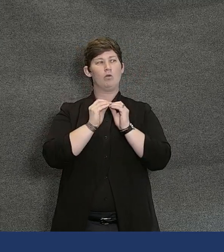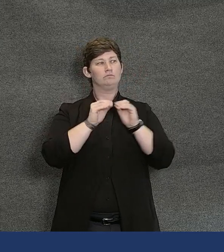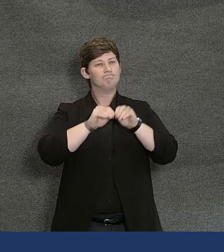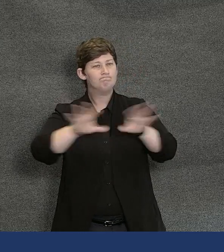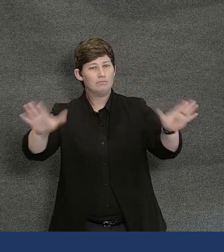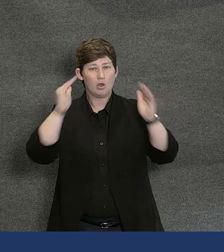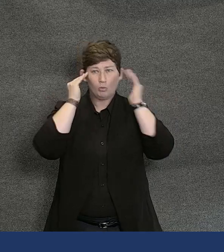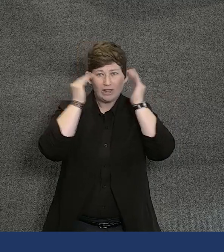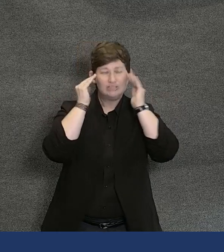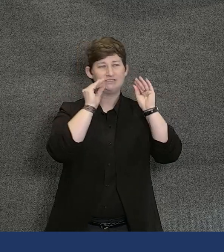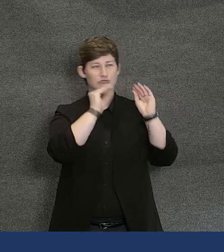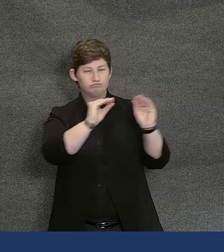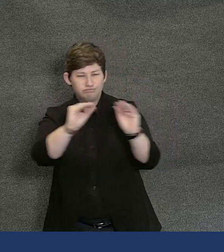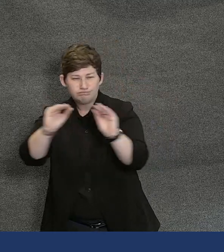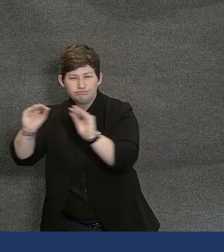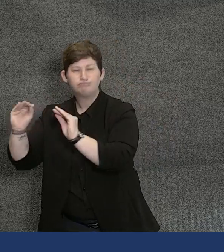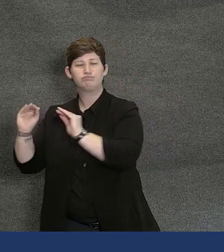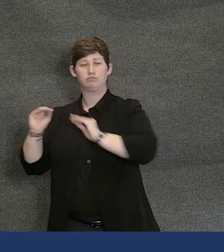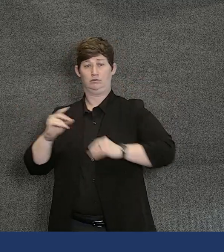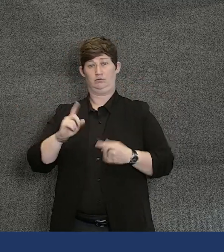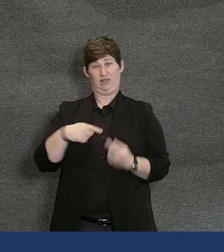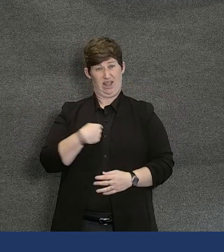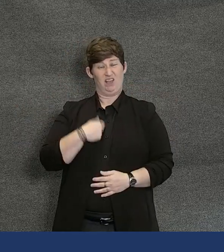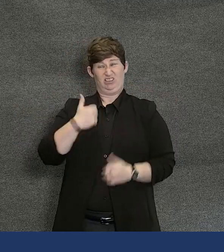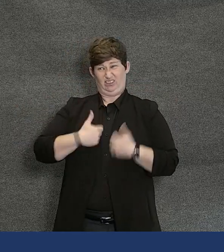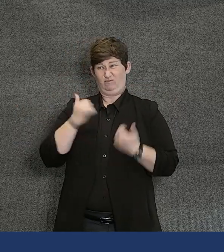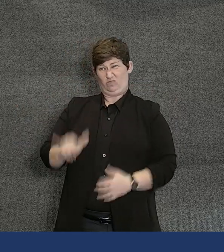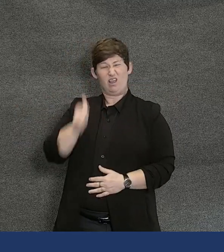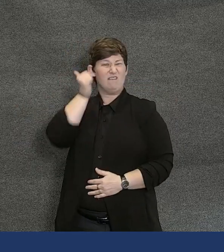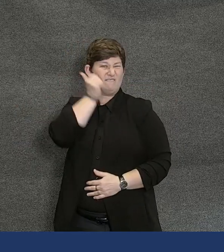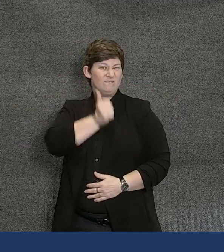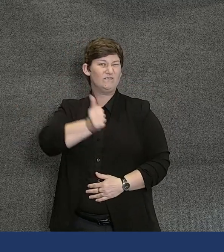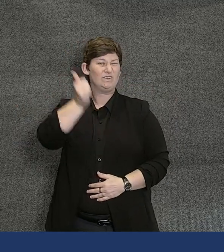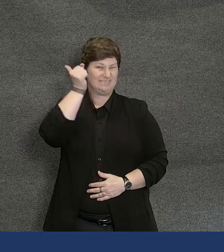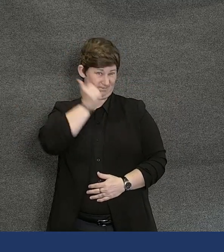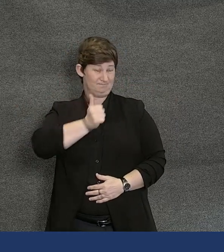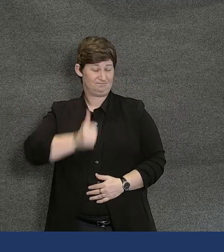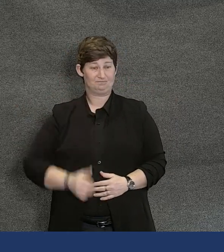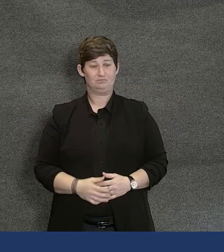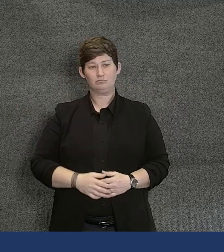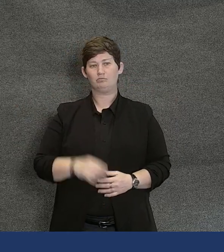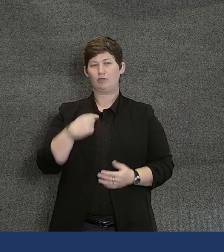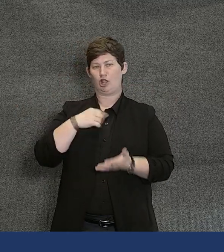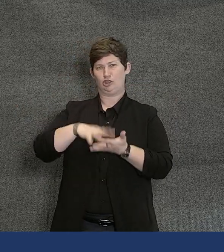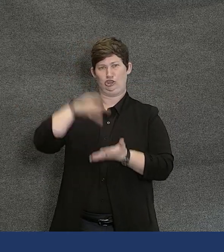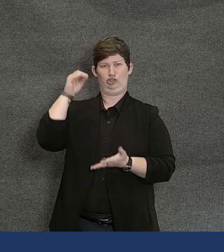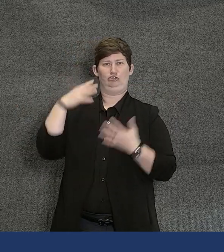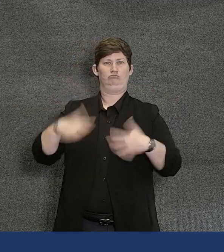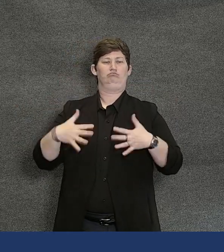about what I live with every day. But then I learned so much more from my fellow council members,